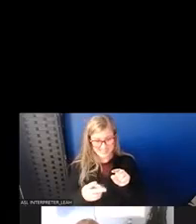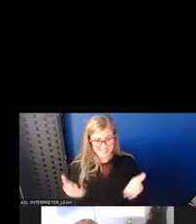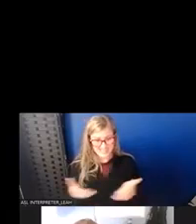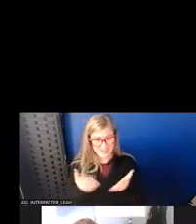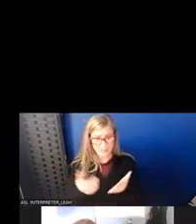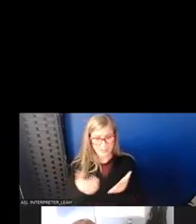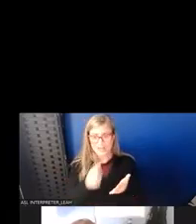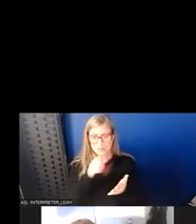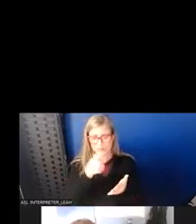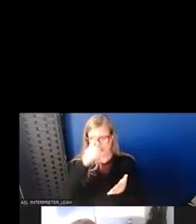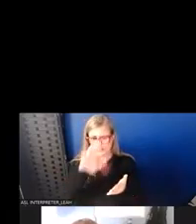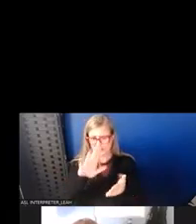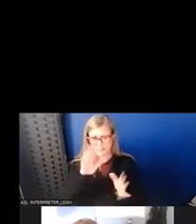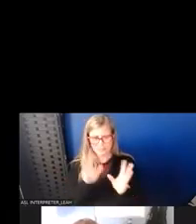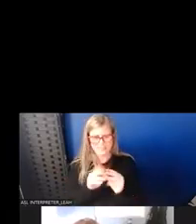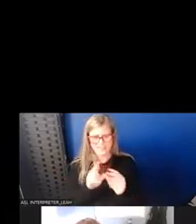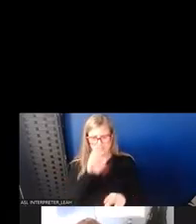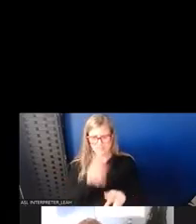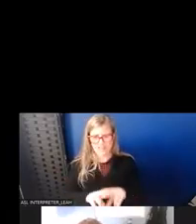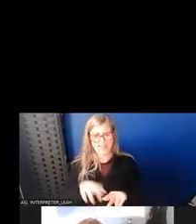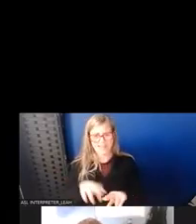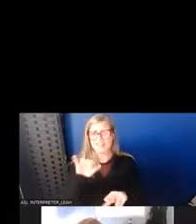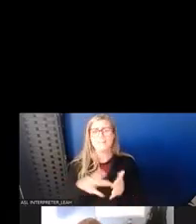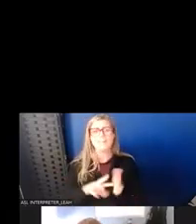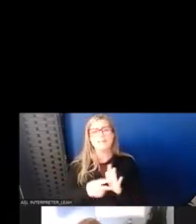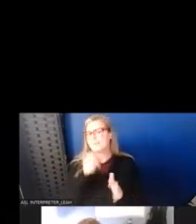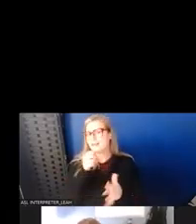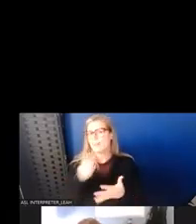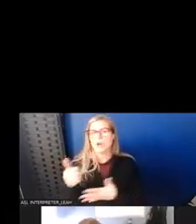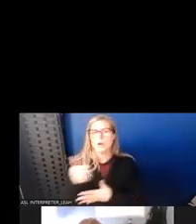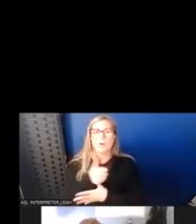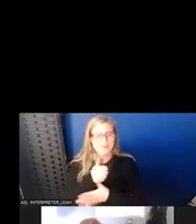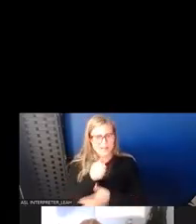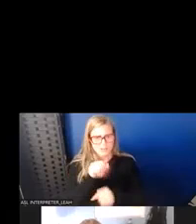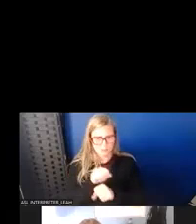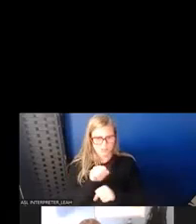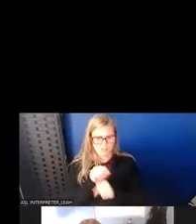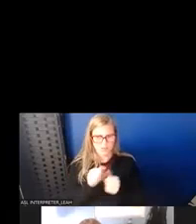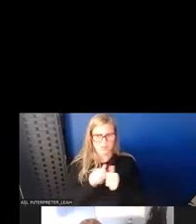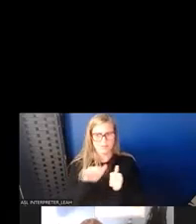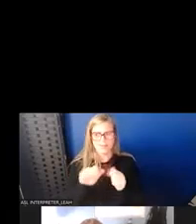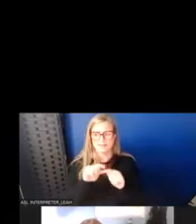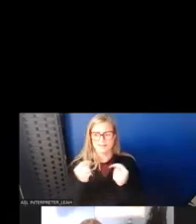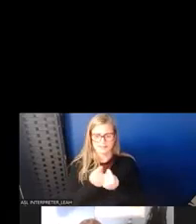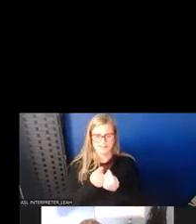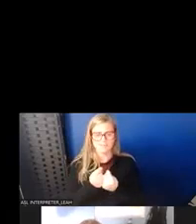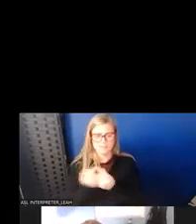That means that they're probably not going to prioritize working with this team and really bringing that commitment.